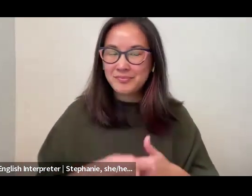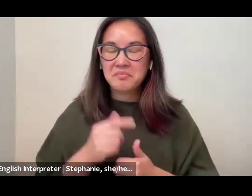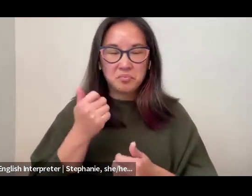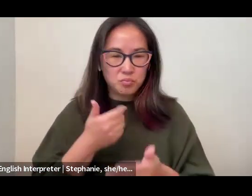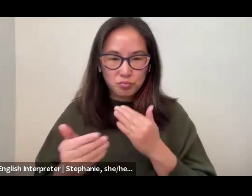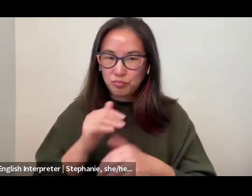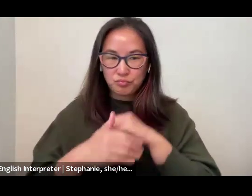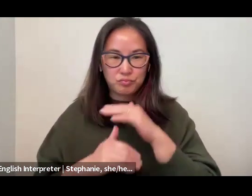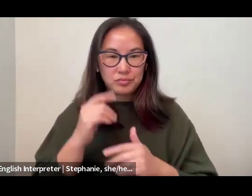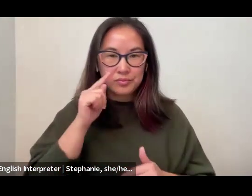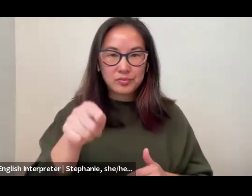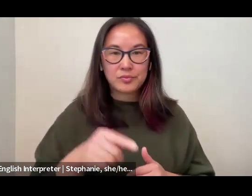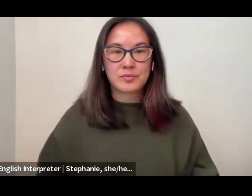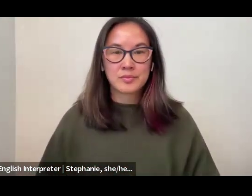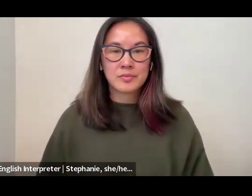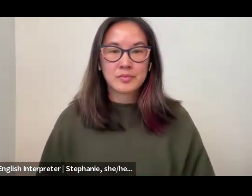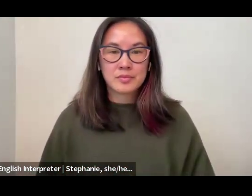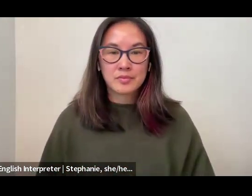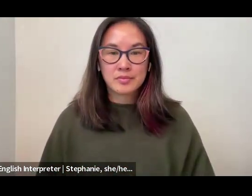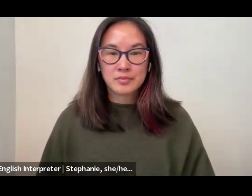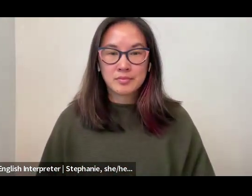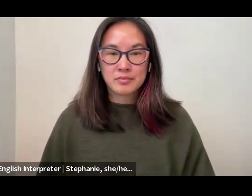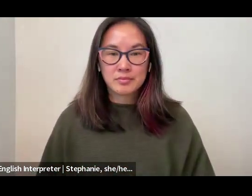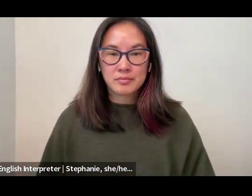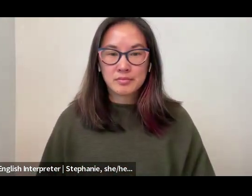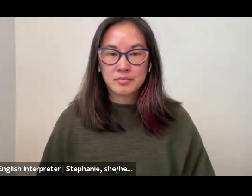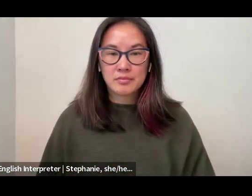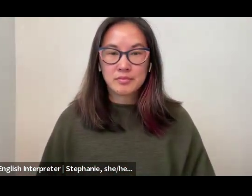I think I'll go with this one and a little hug.